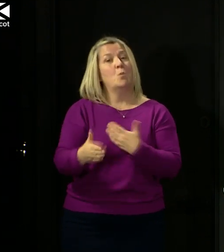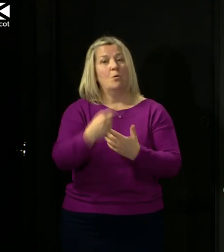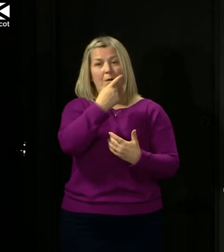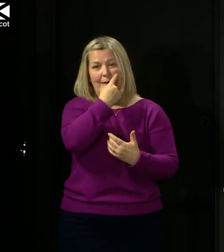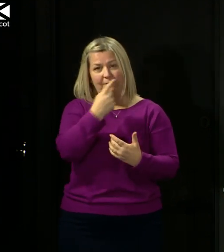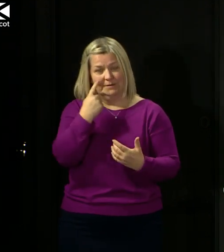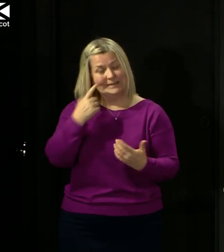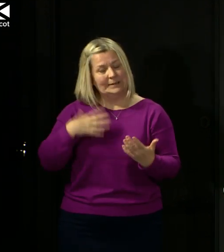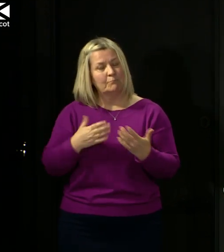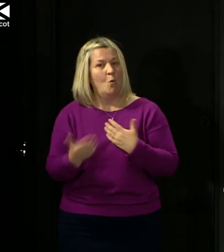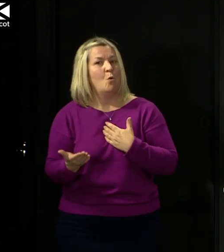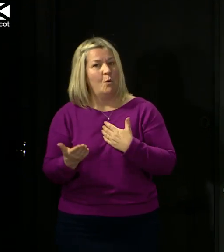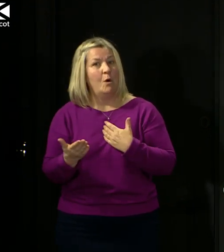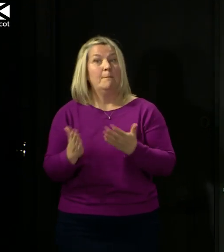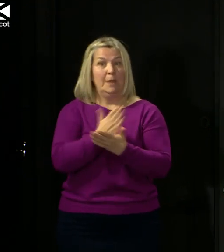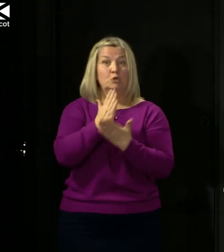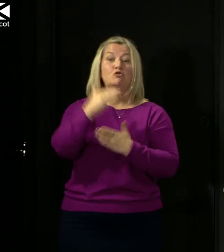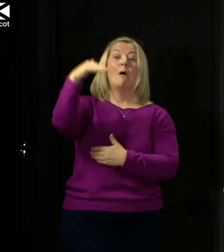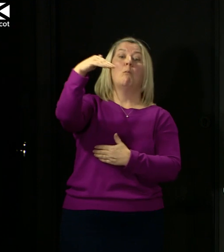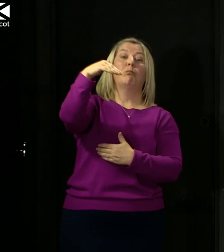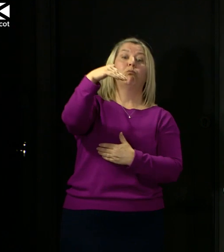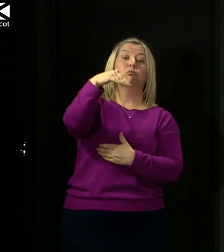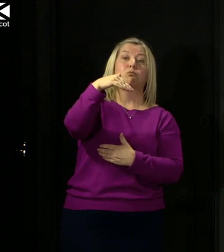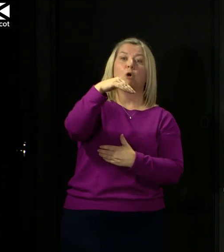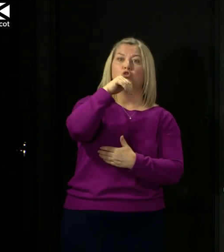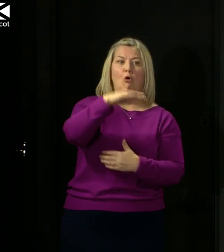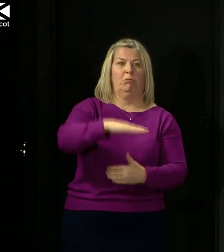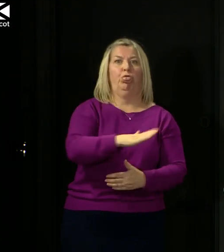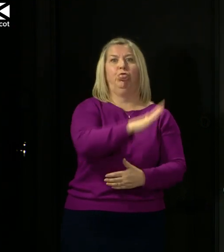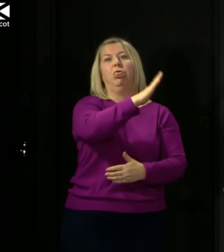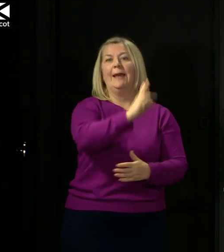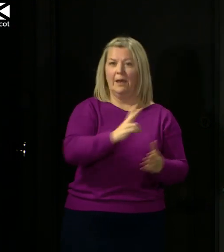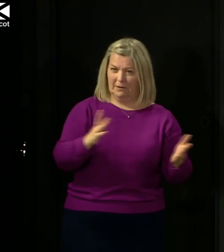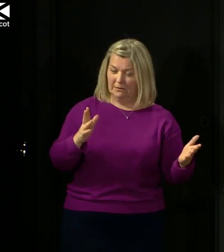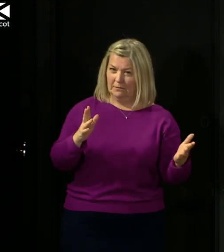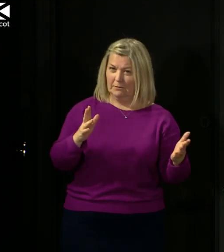and we have suppressed it sufficiently. What I express concern about previously, and it